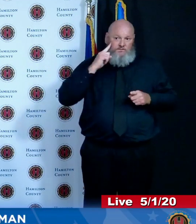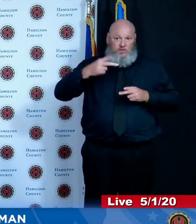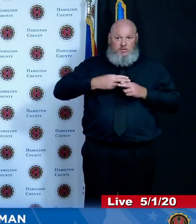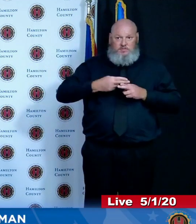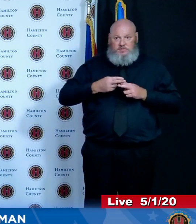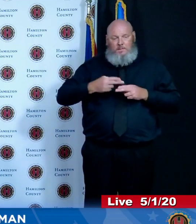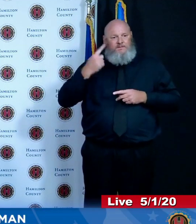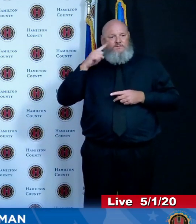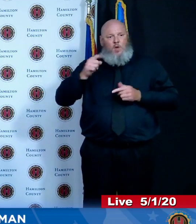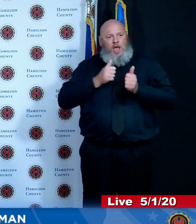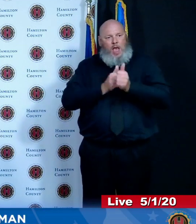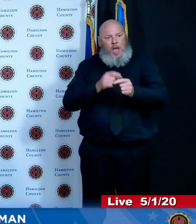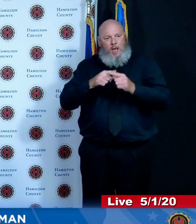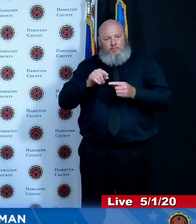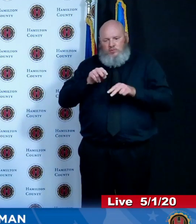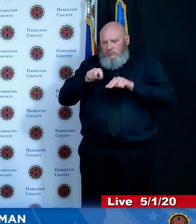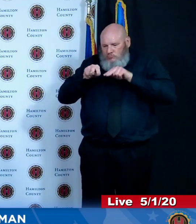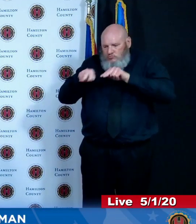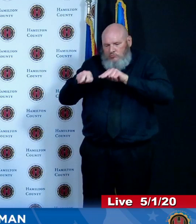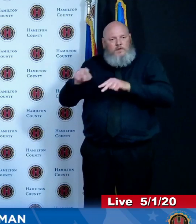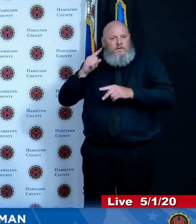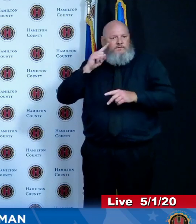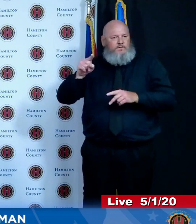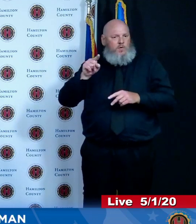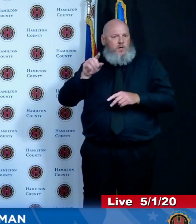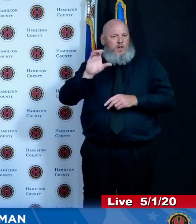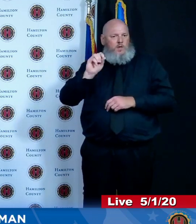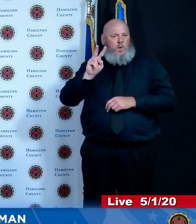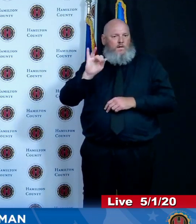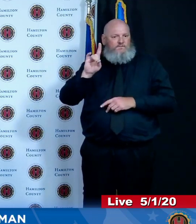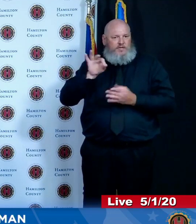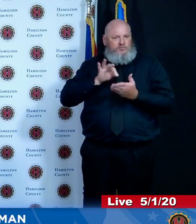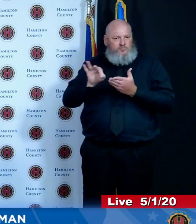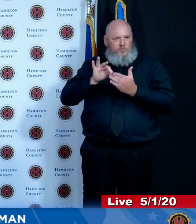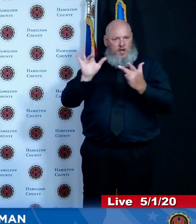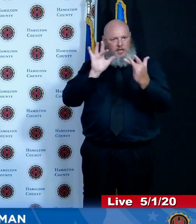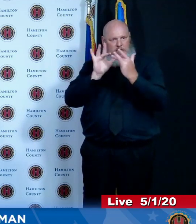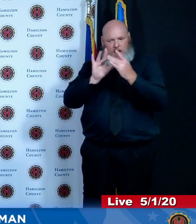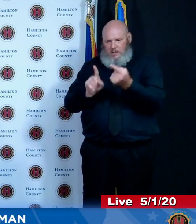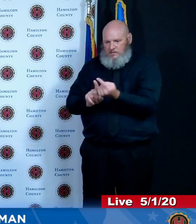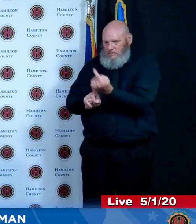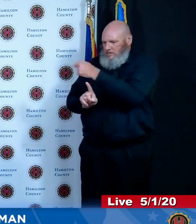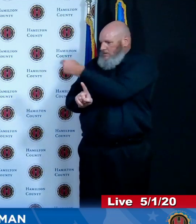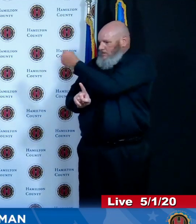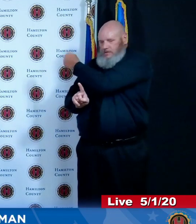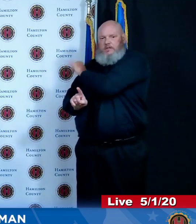about 20 county staff from various departments and then we're going to feel